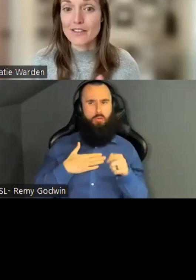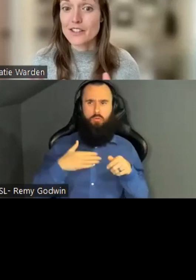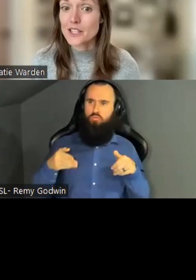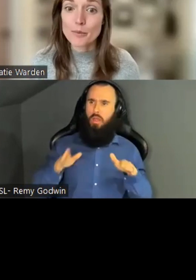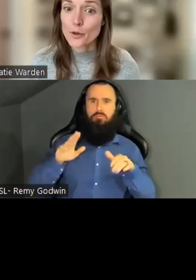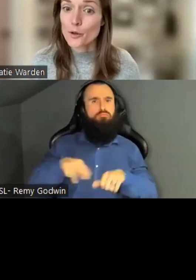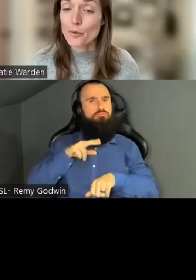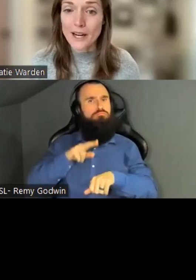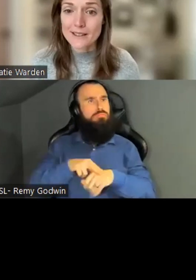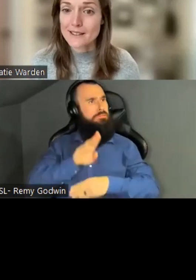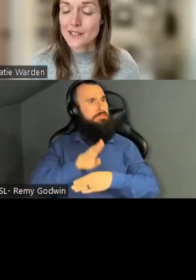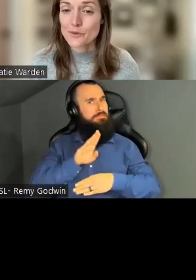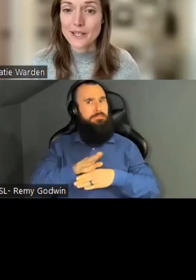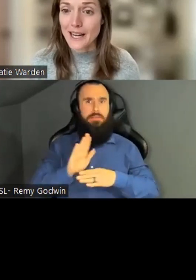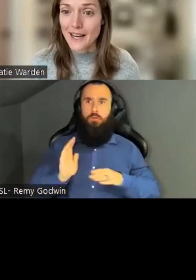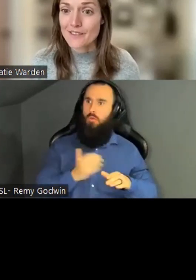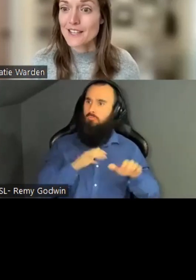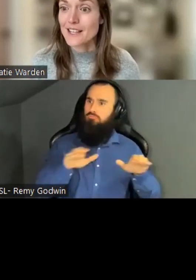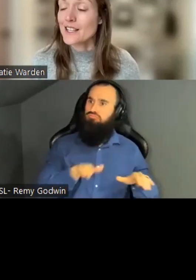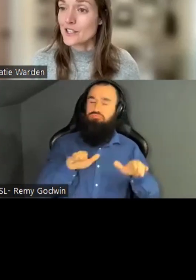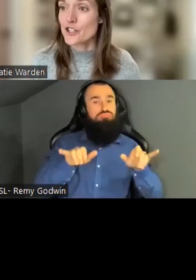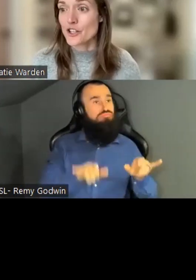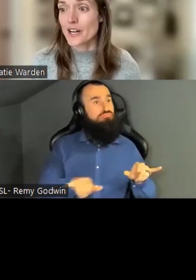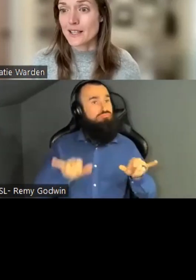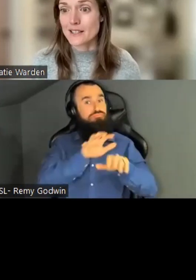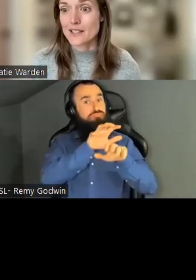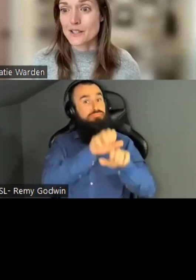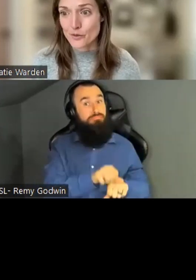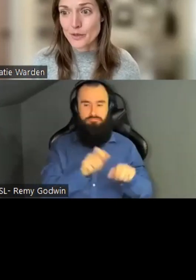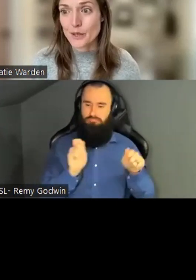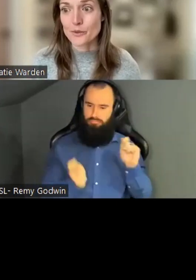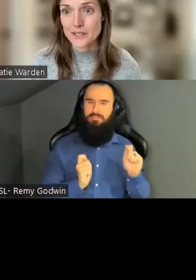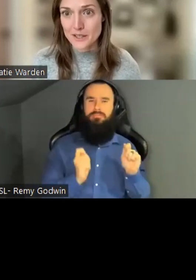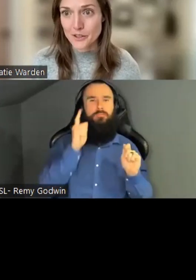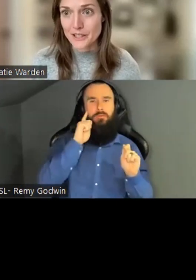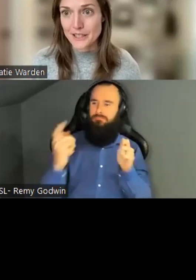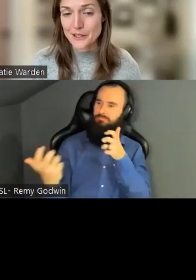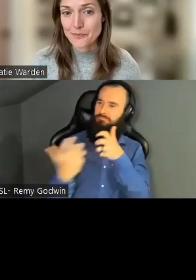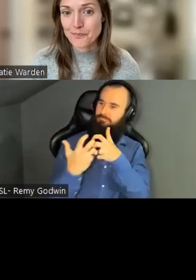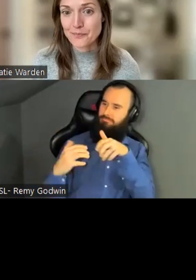of the typical practices we have to ensure access for people with disabilities.